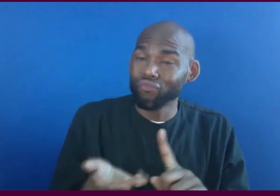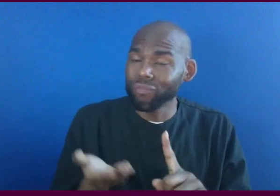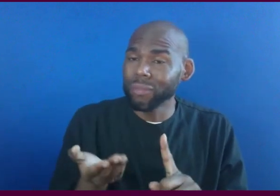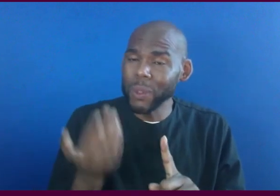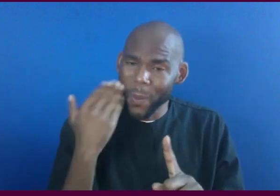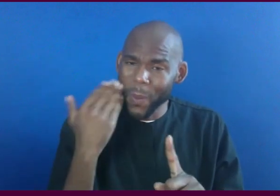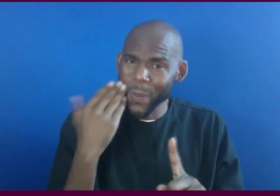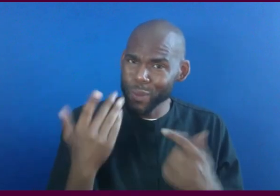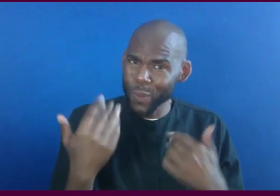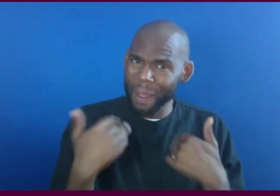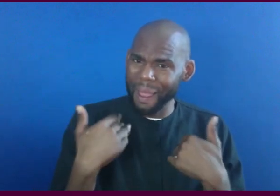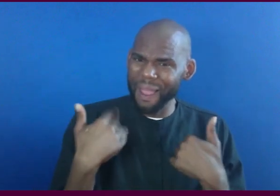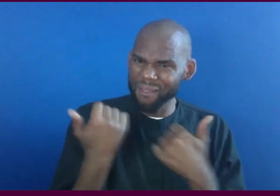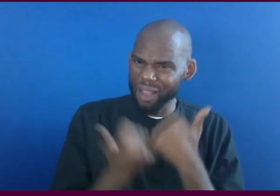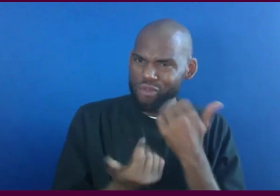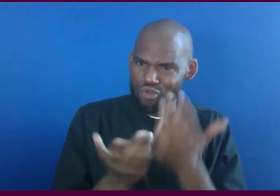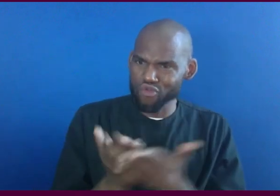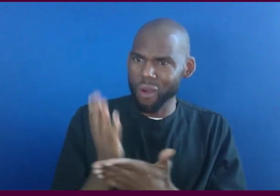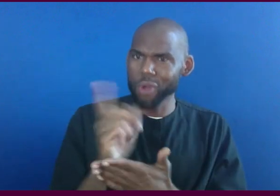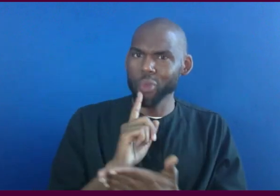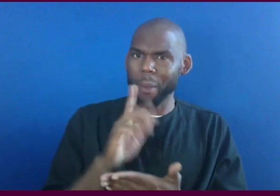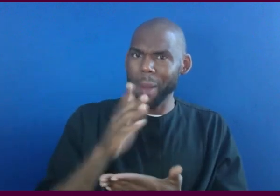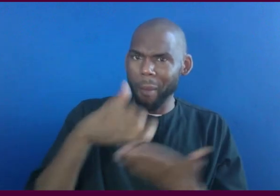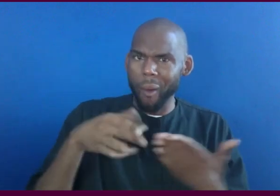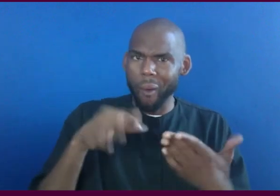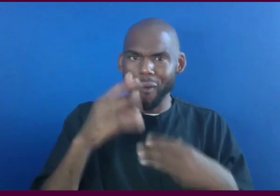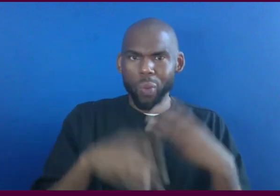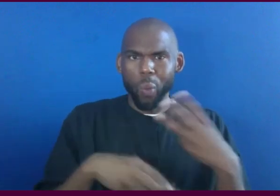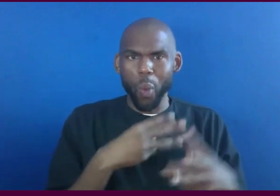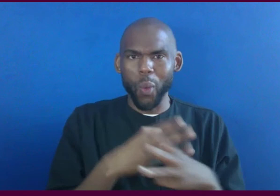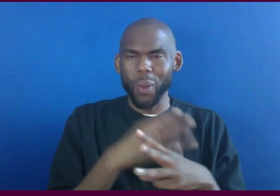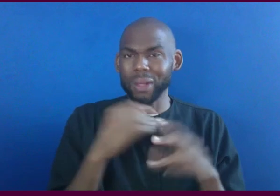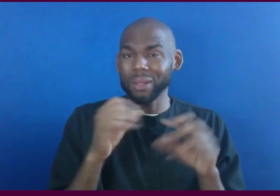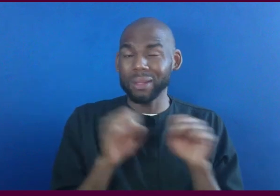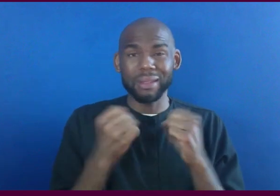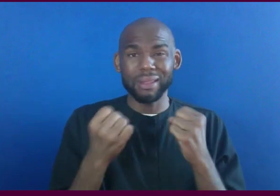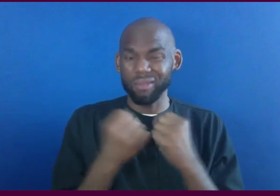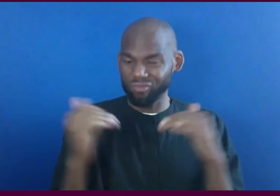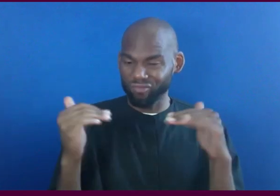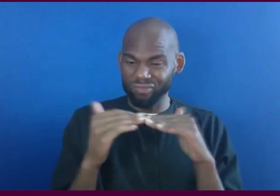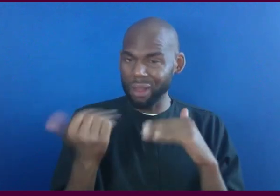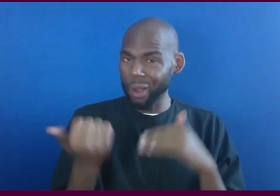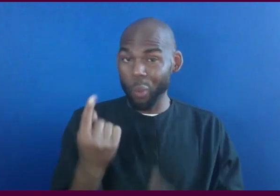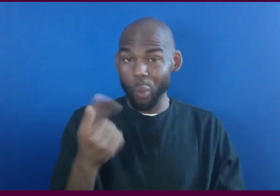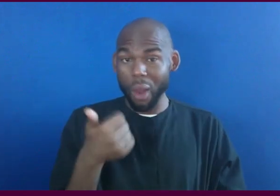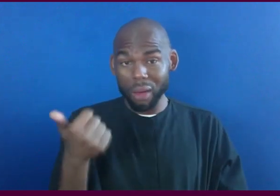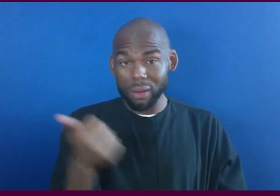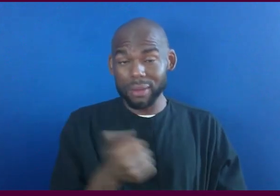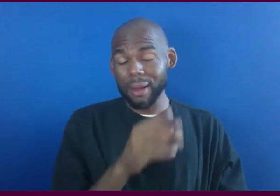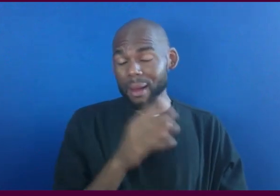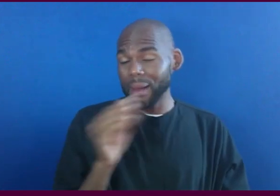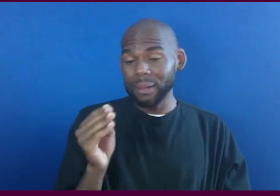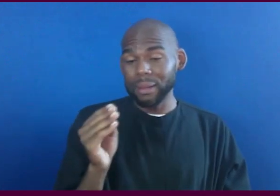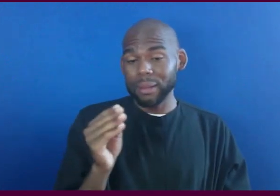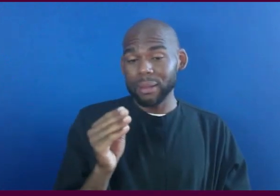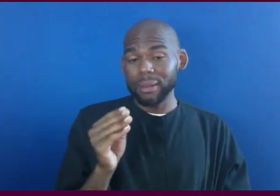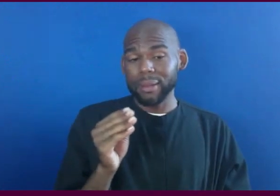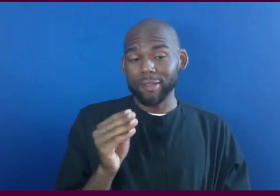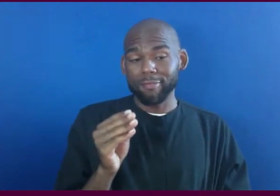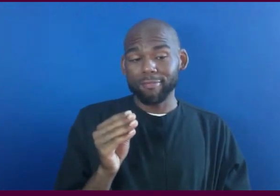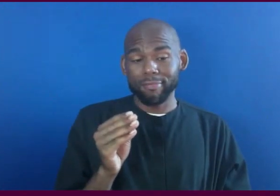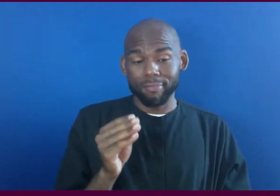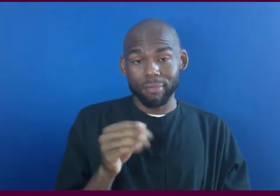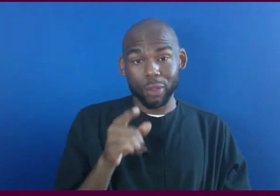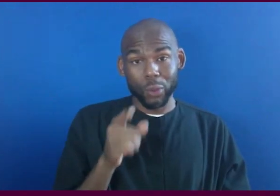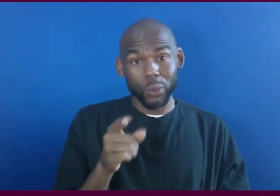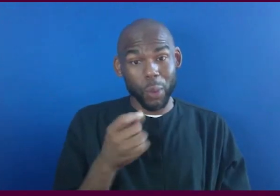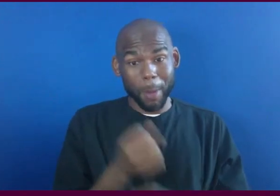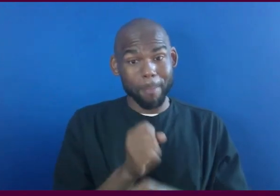That you have as every right to be part of the world and society as anyone else and you